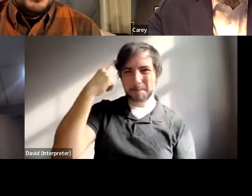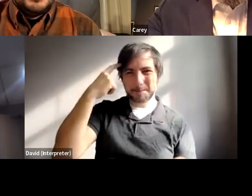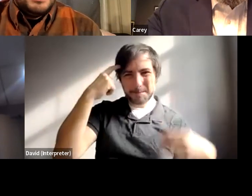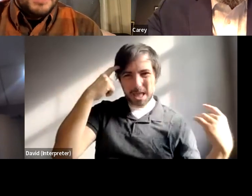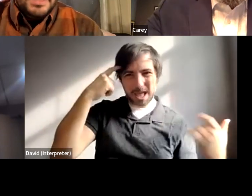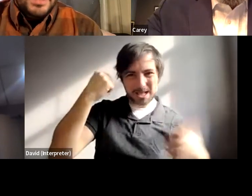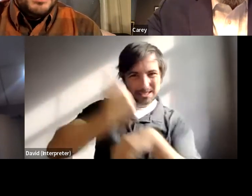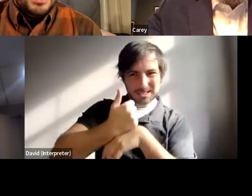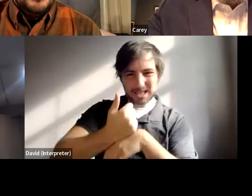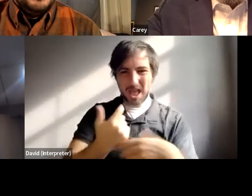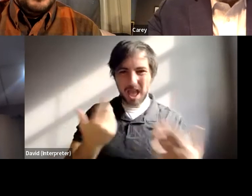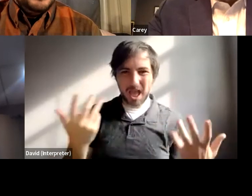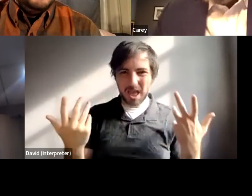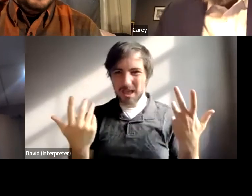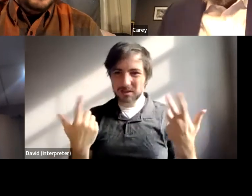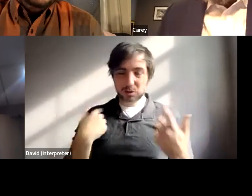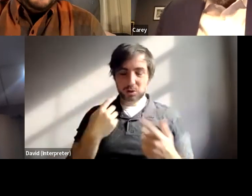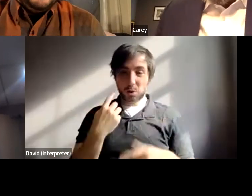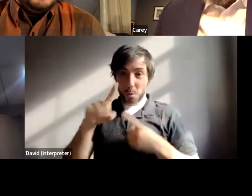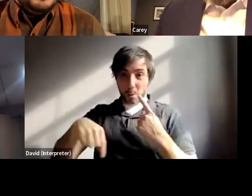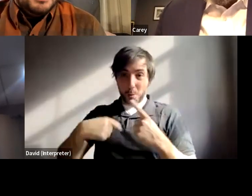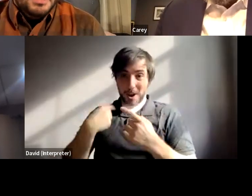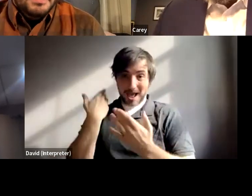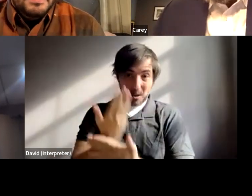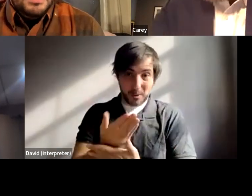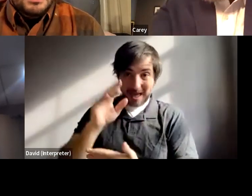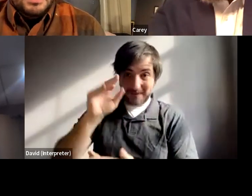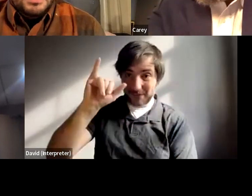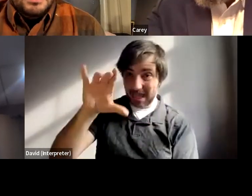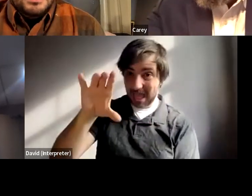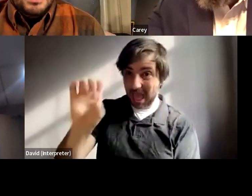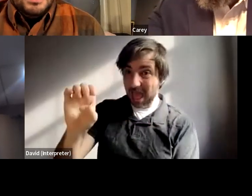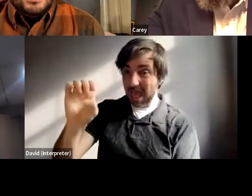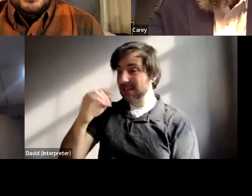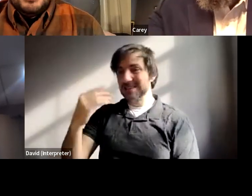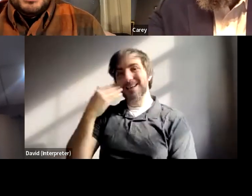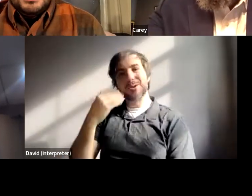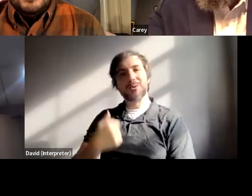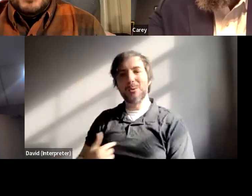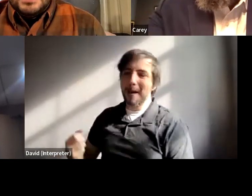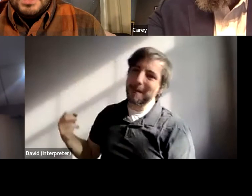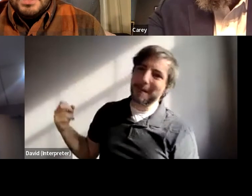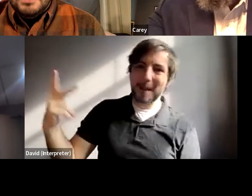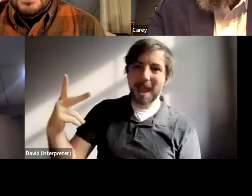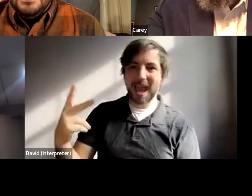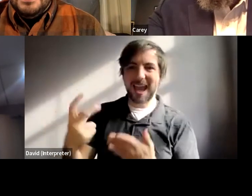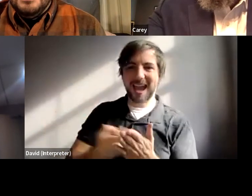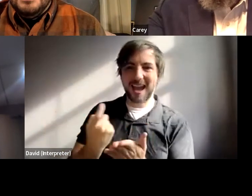as soon as I stepped on the ice, I knew I was back. I think it just give